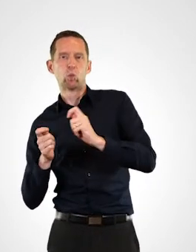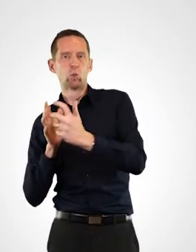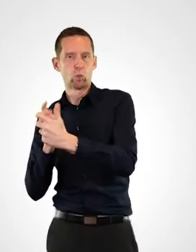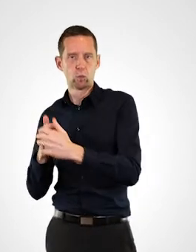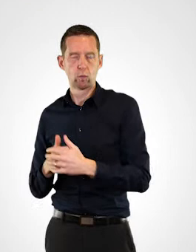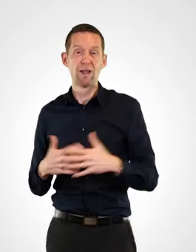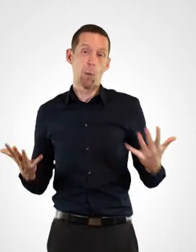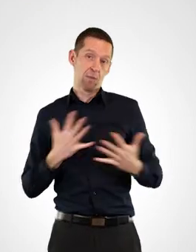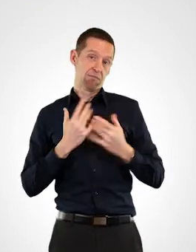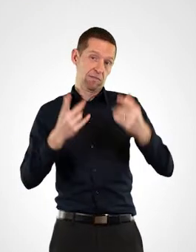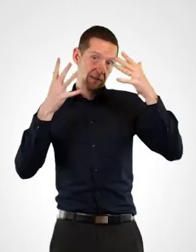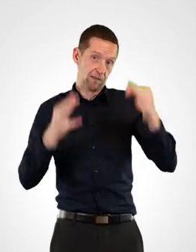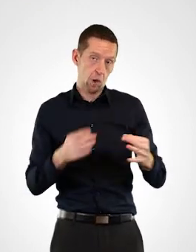And so the choice is yours.